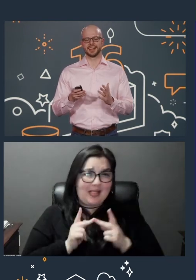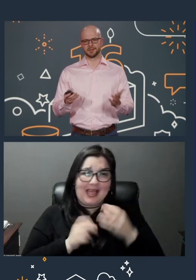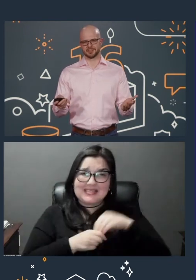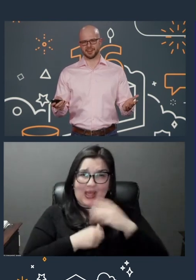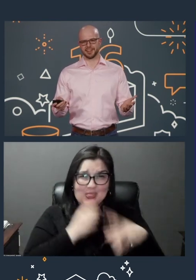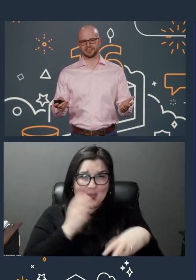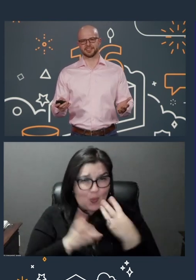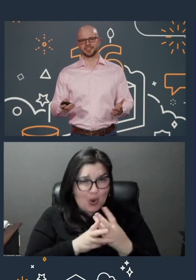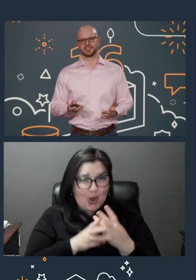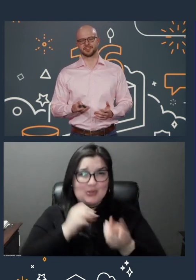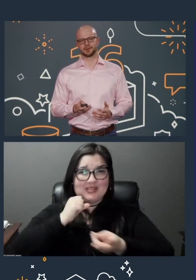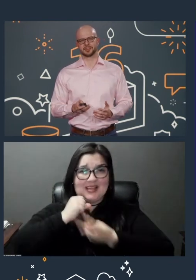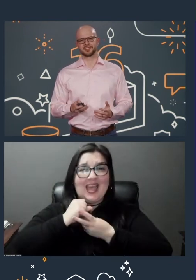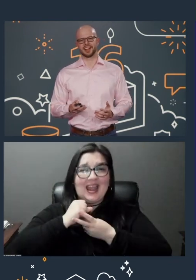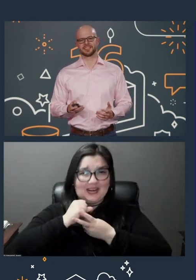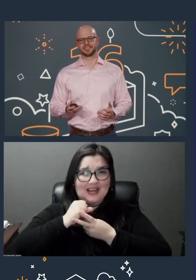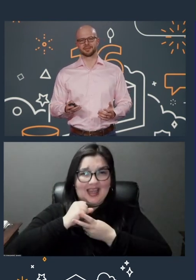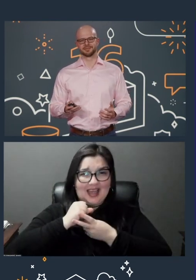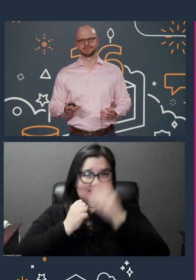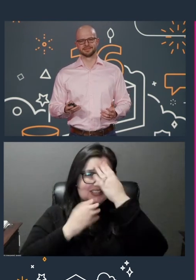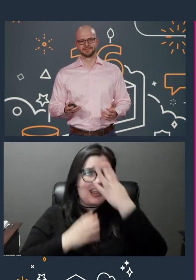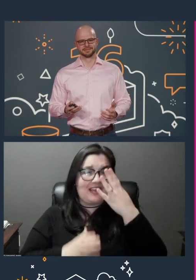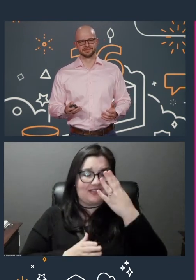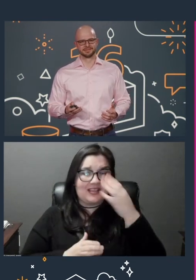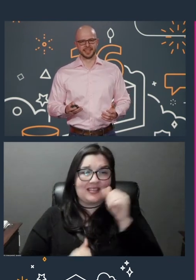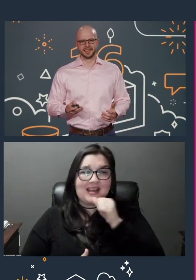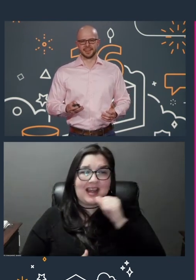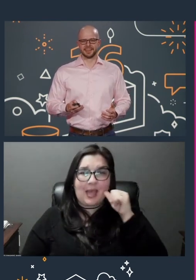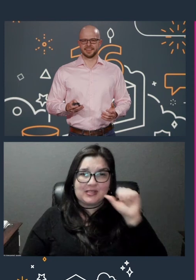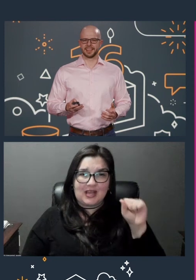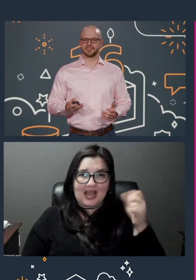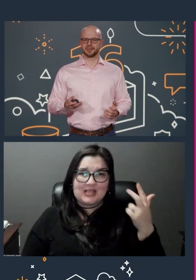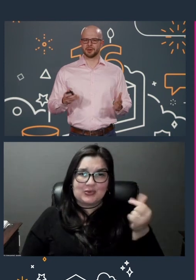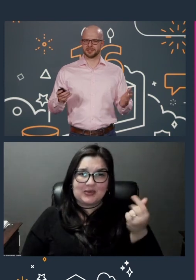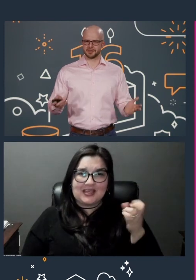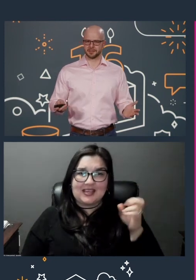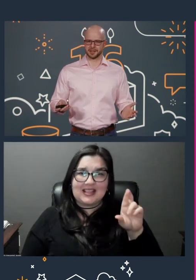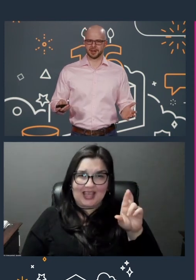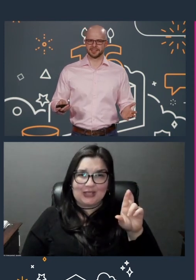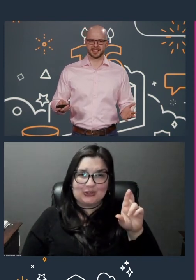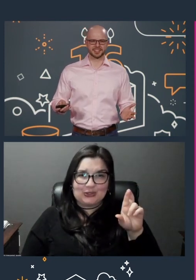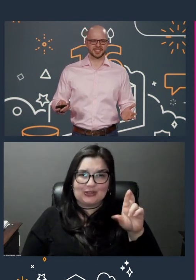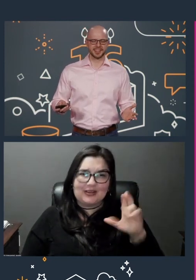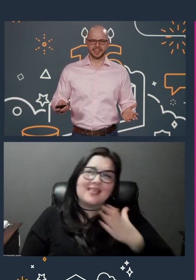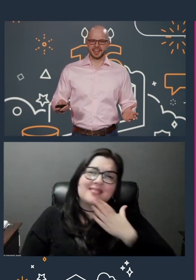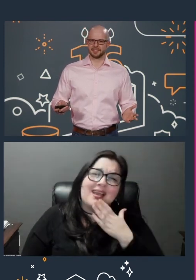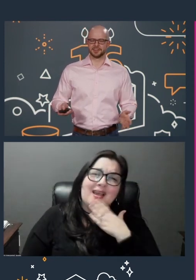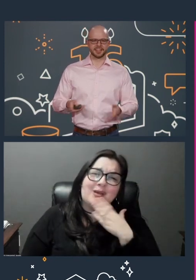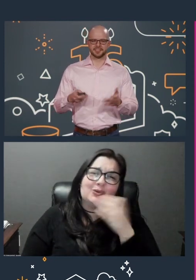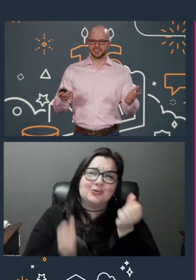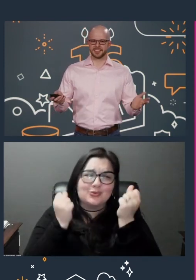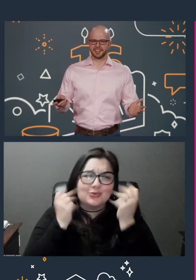than Amazon S3 Glacier storage classes. Thank you so much for joining my session. And if you're interested in any